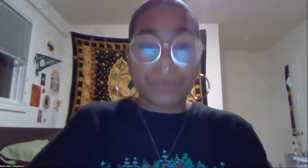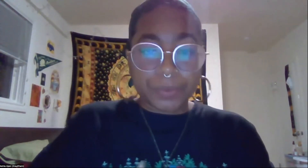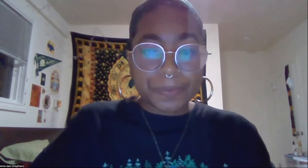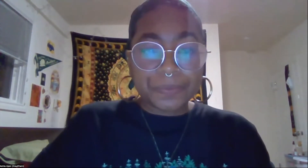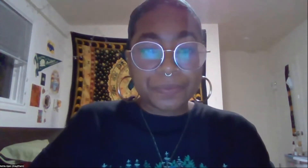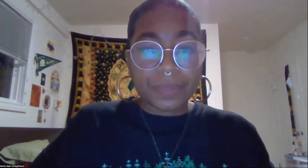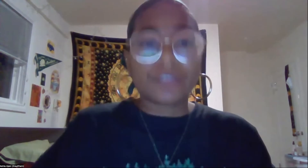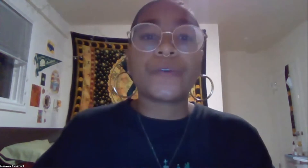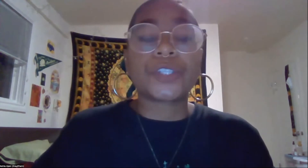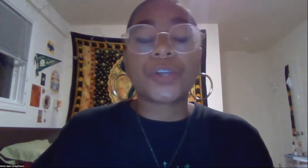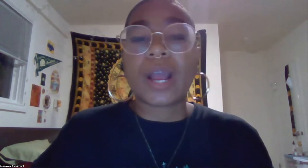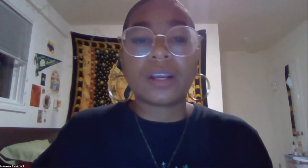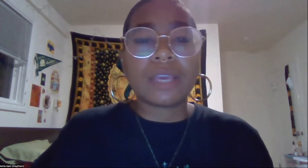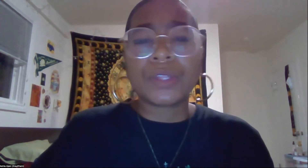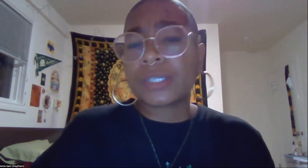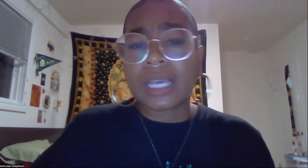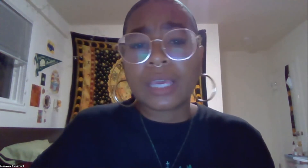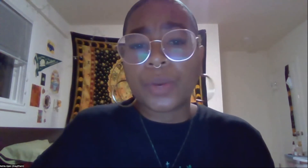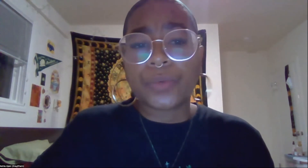and the first cracker even looks like he wants to throw